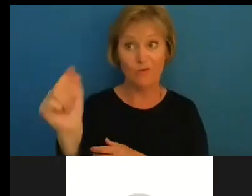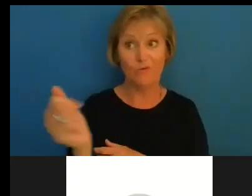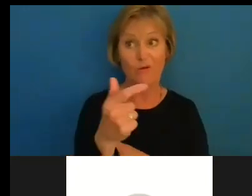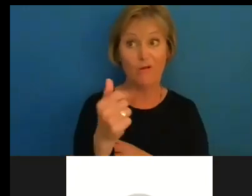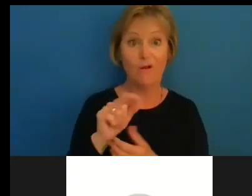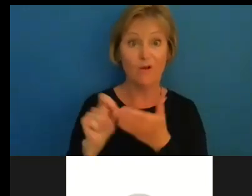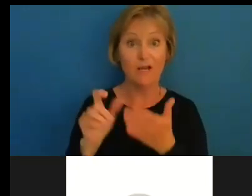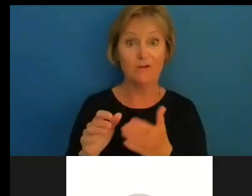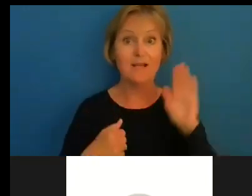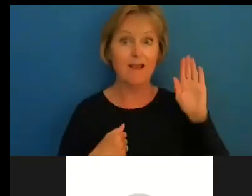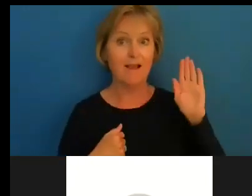I can weigh in there.